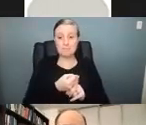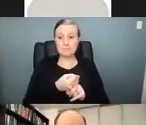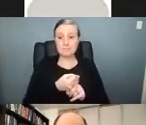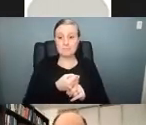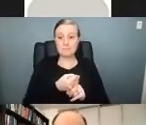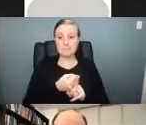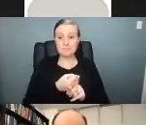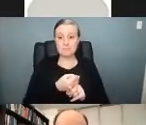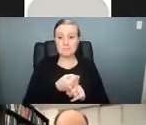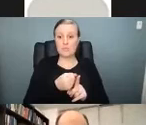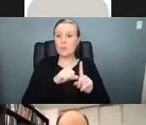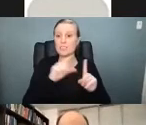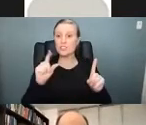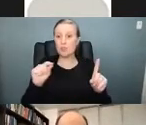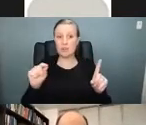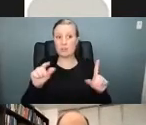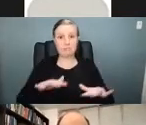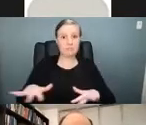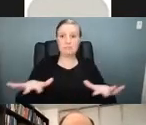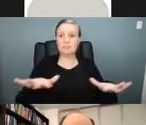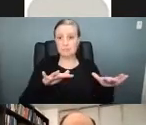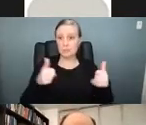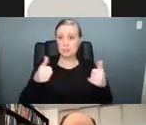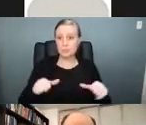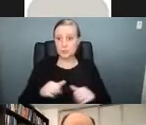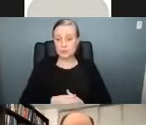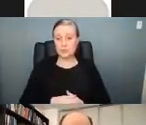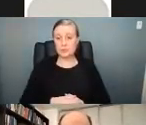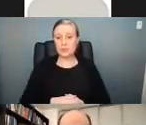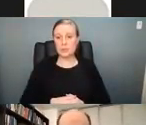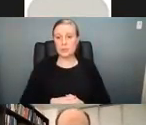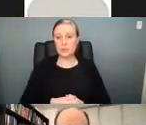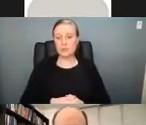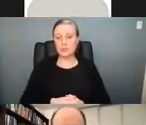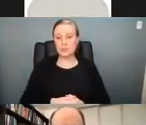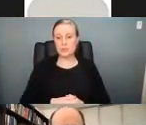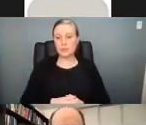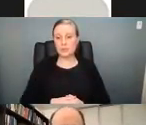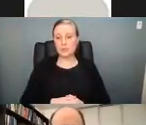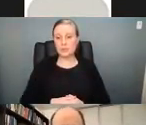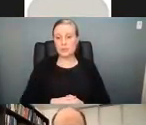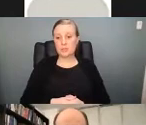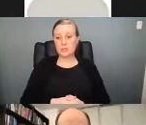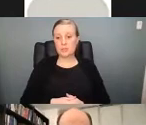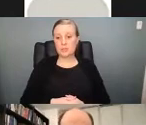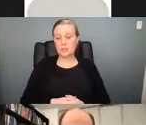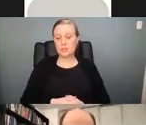on the digital landscape in Australia, but whether it has substantially changed the pattern